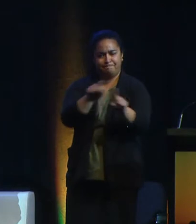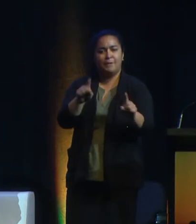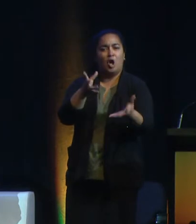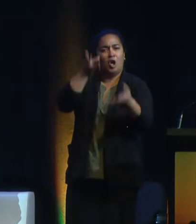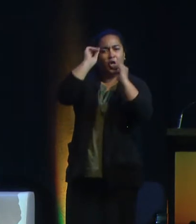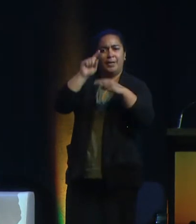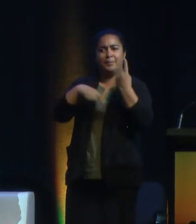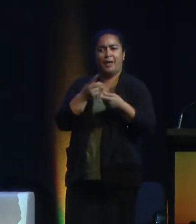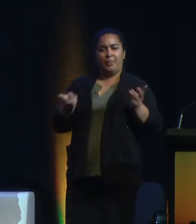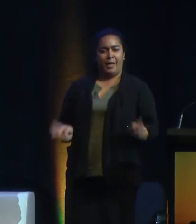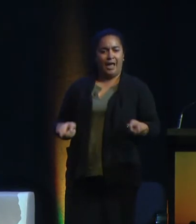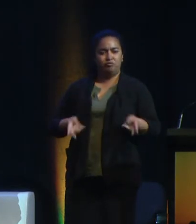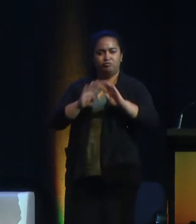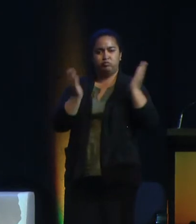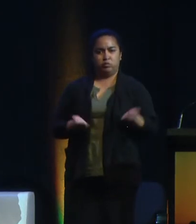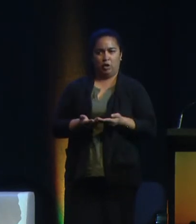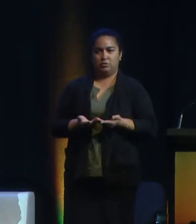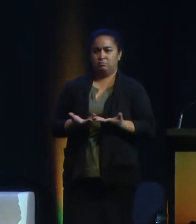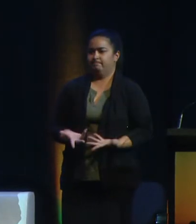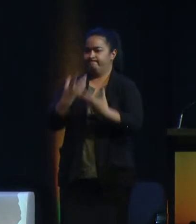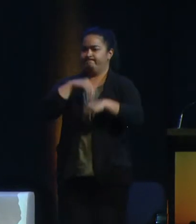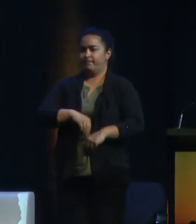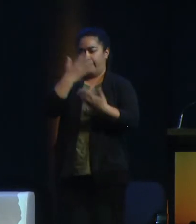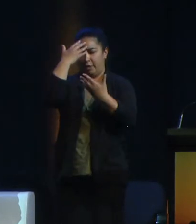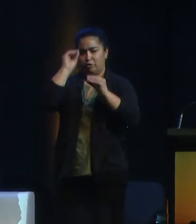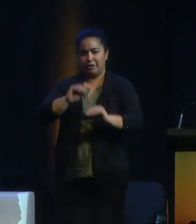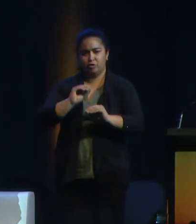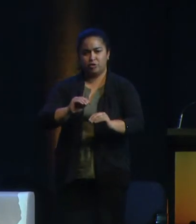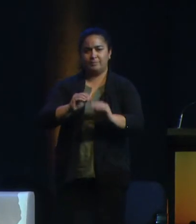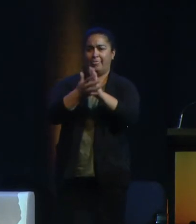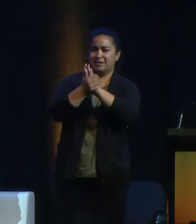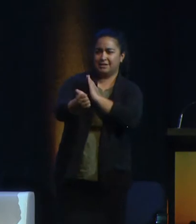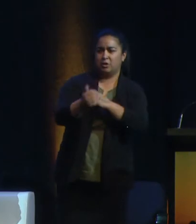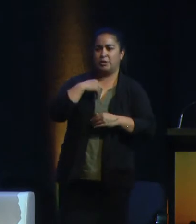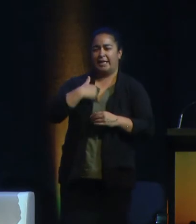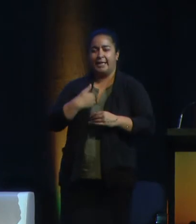and getting the education and skills that they need to go into those kinds of meaningful